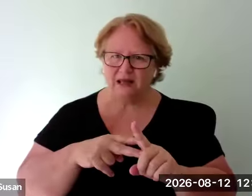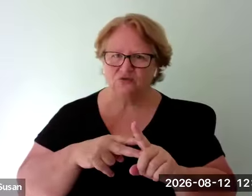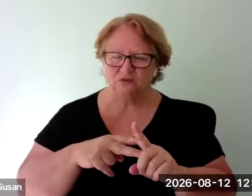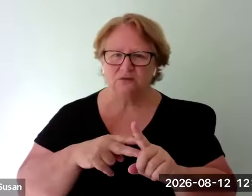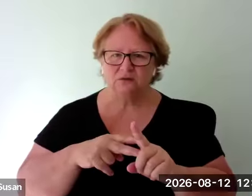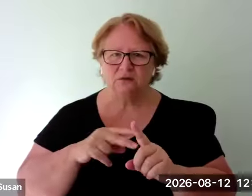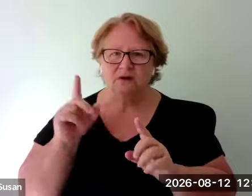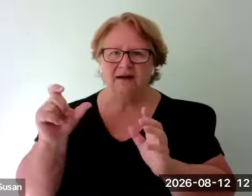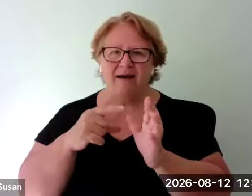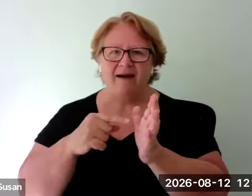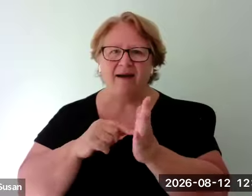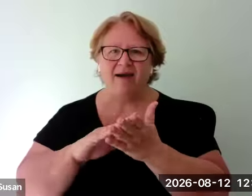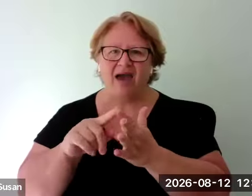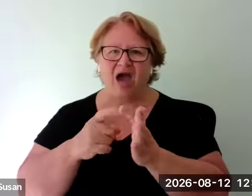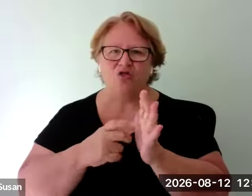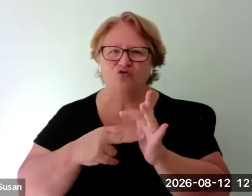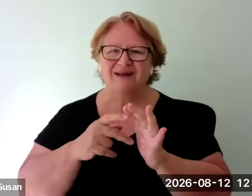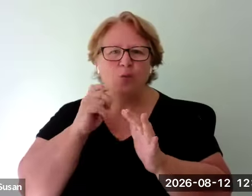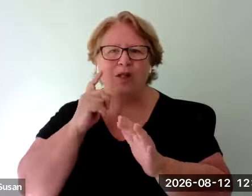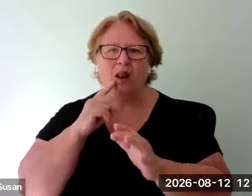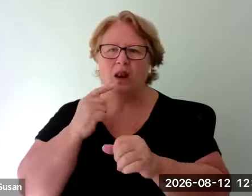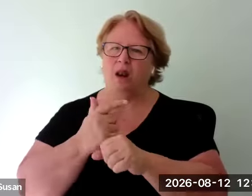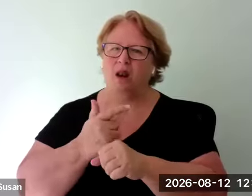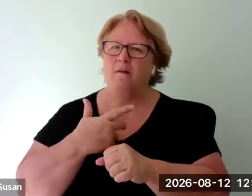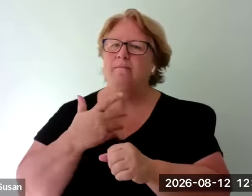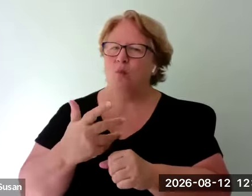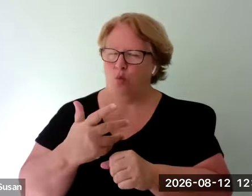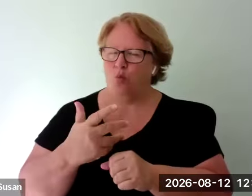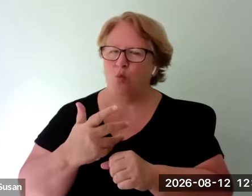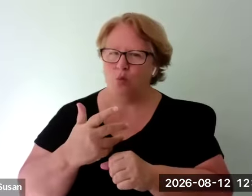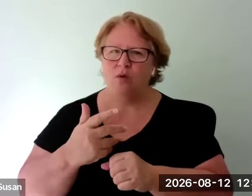support you in preparing your application. So Catherine will